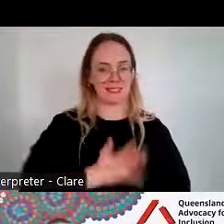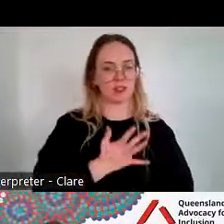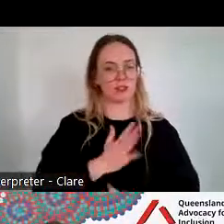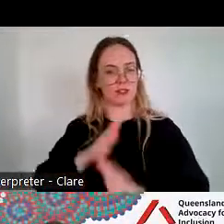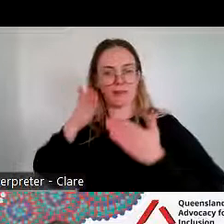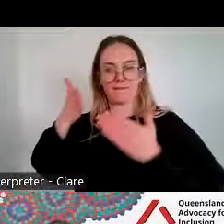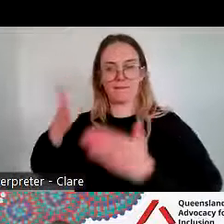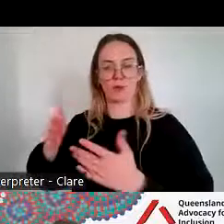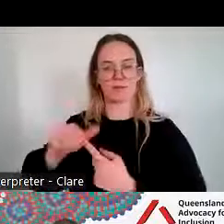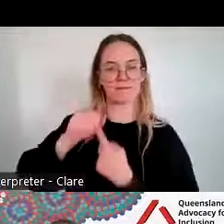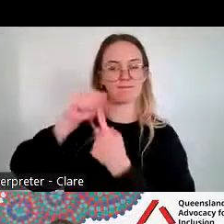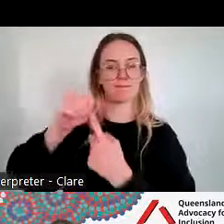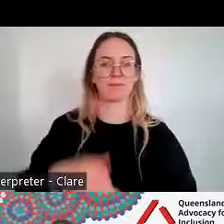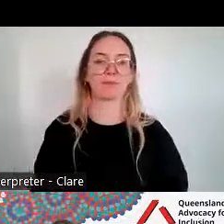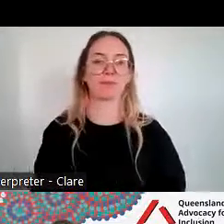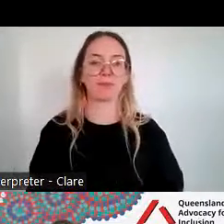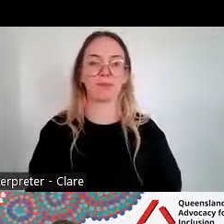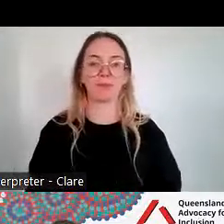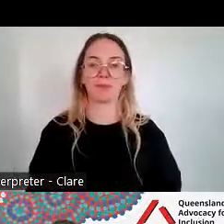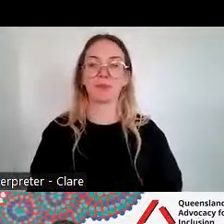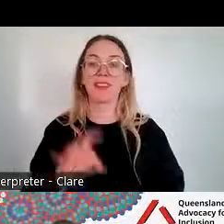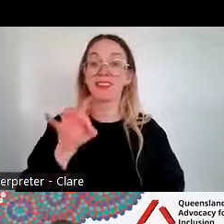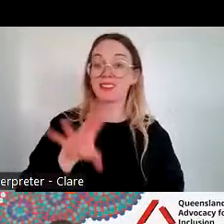The tenth one relates to structured decision making.